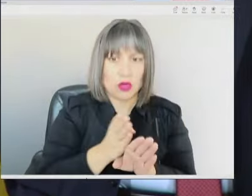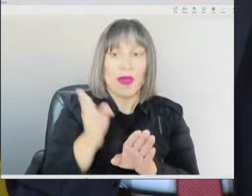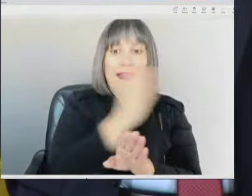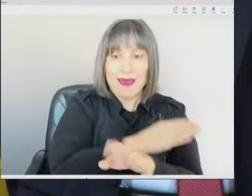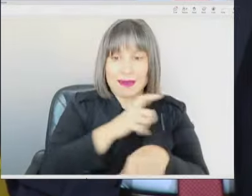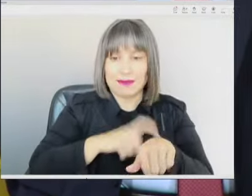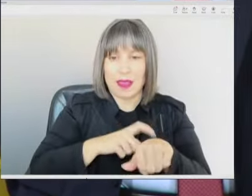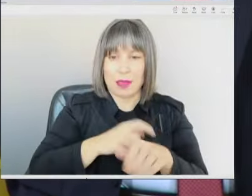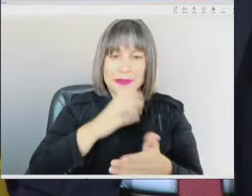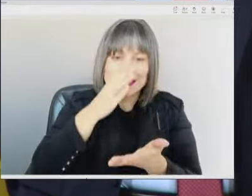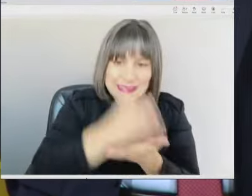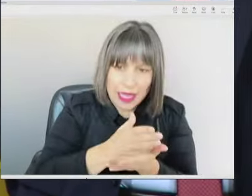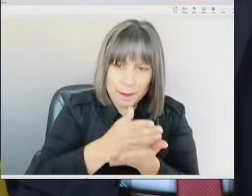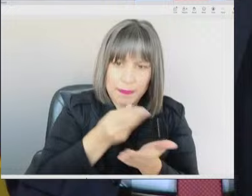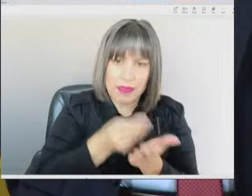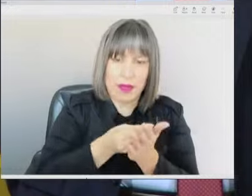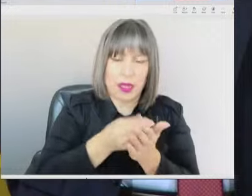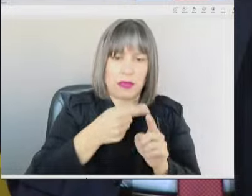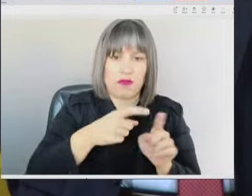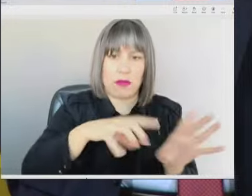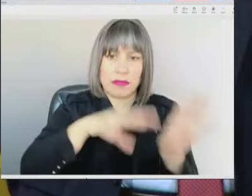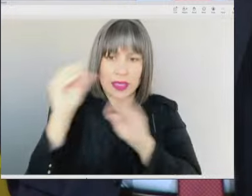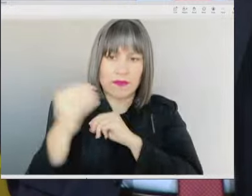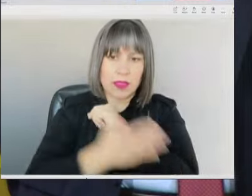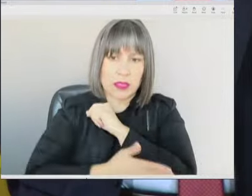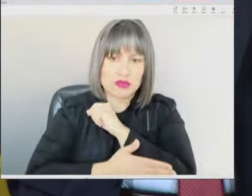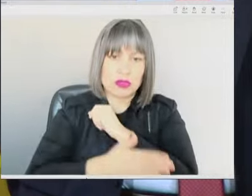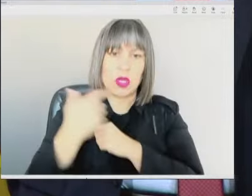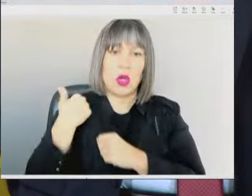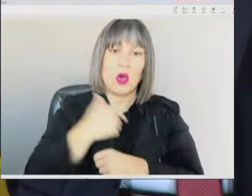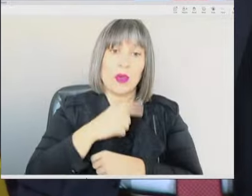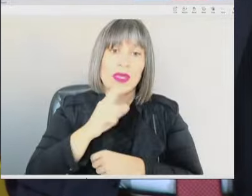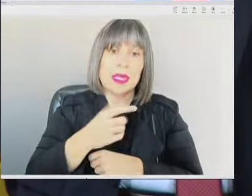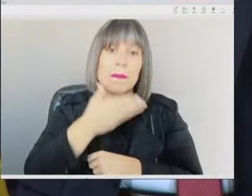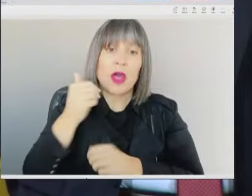from going out. And to do that correctly, we need better rules to define what services qualify,